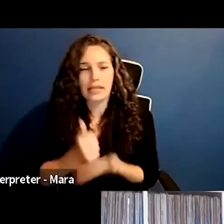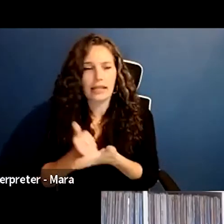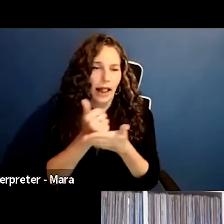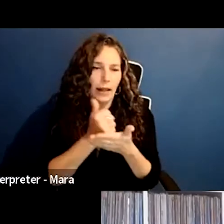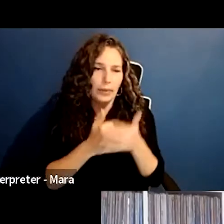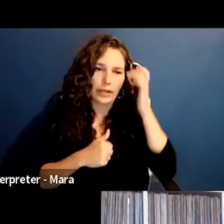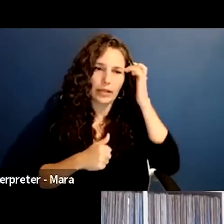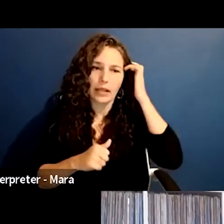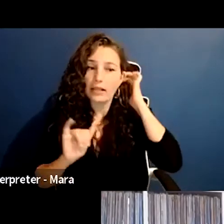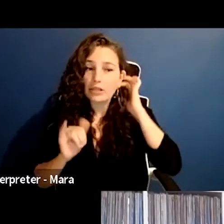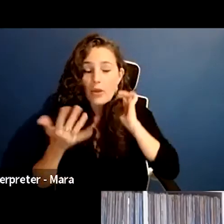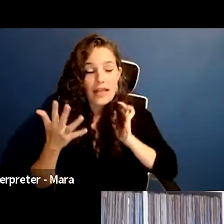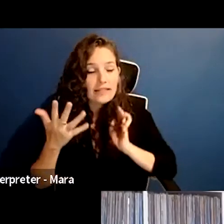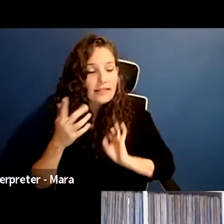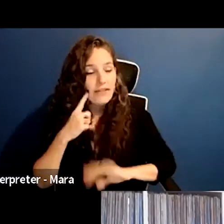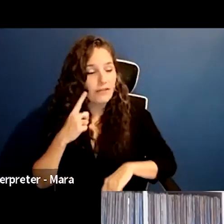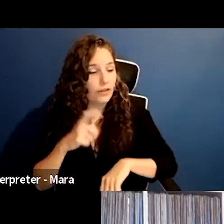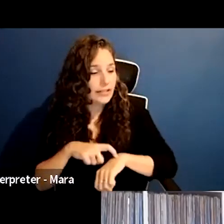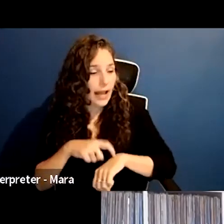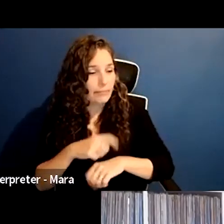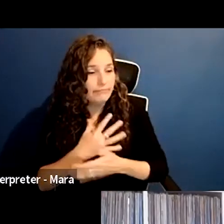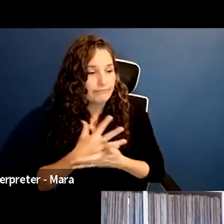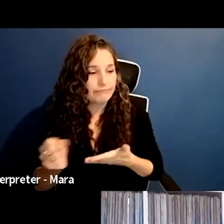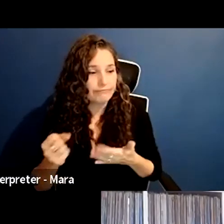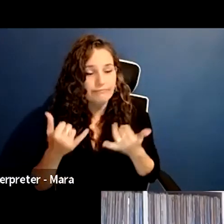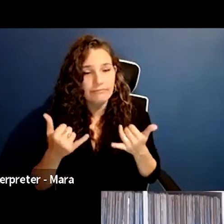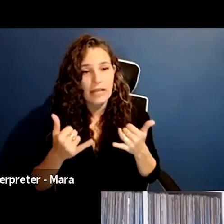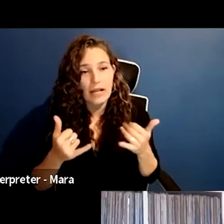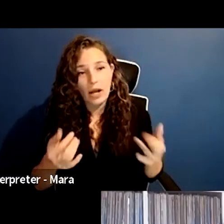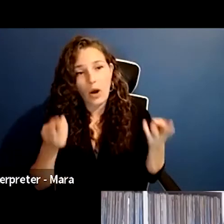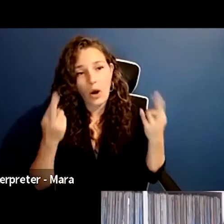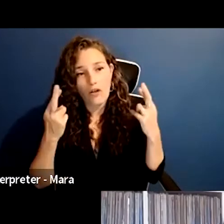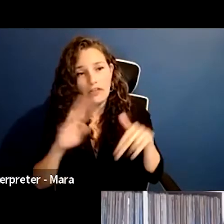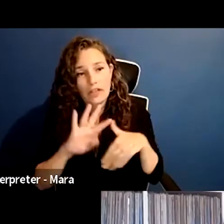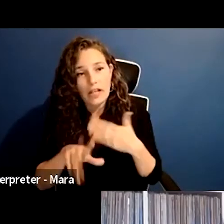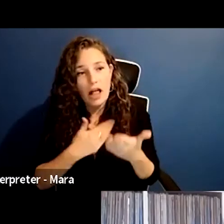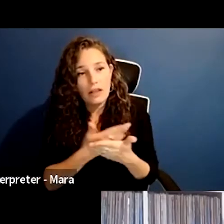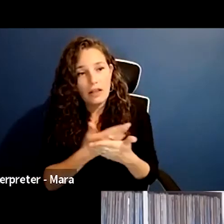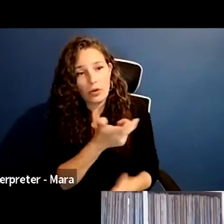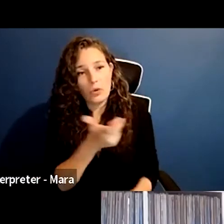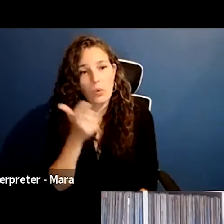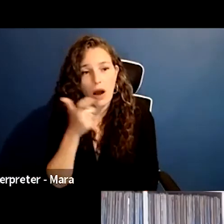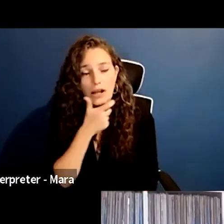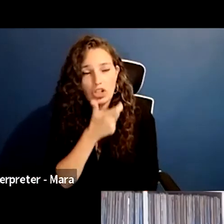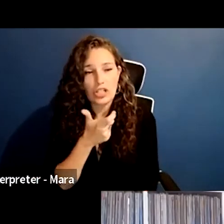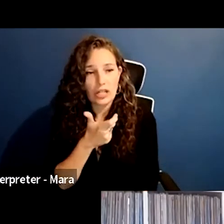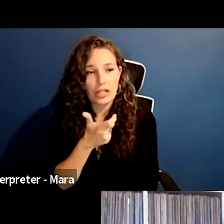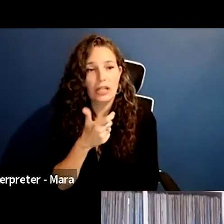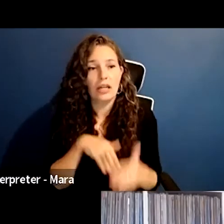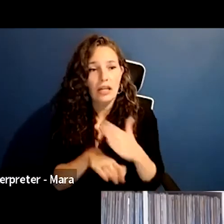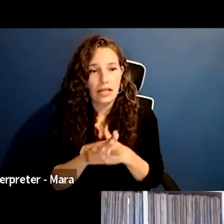That is all the time we have for our discussion today. Hopefully all of you watching will go to the SAG-AFTRA Foundation website,